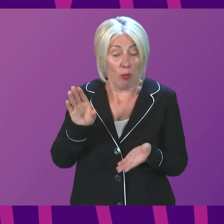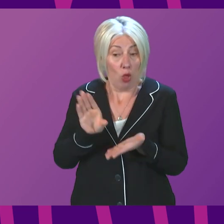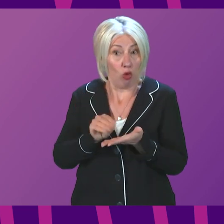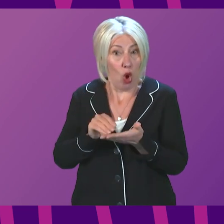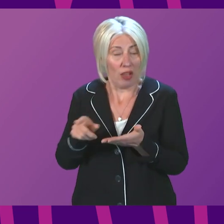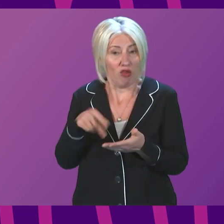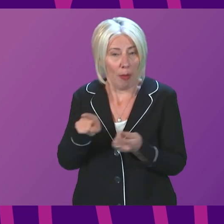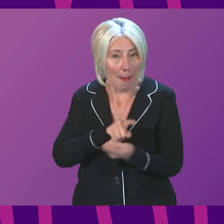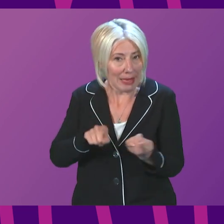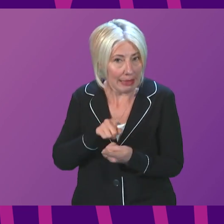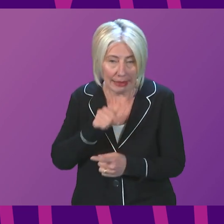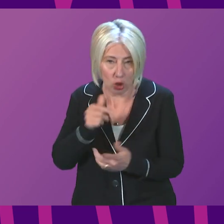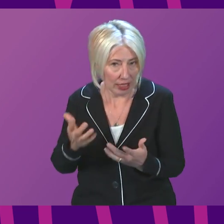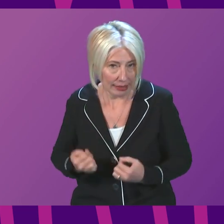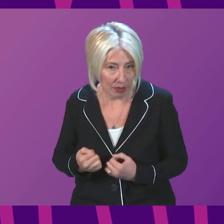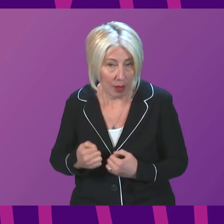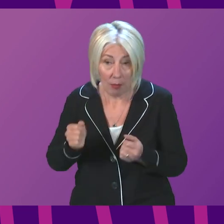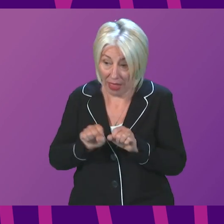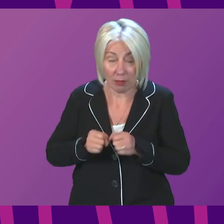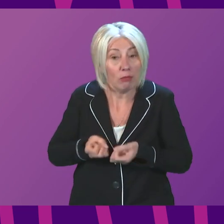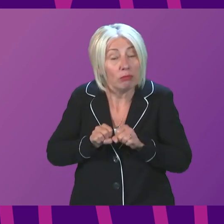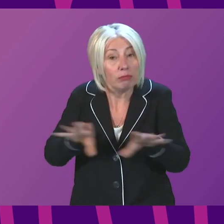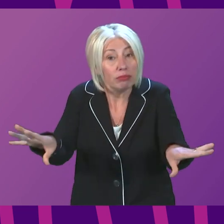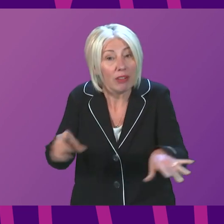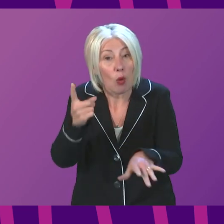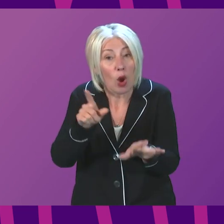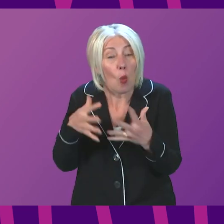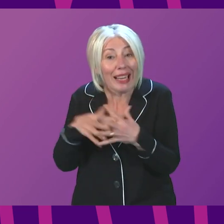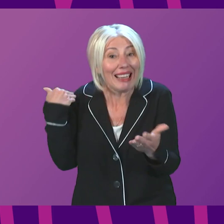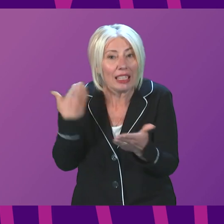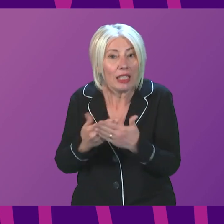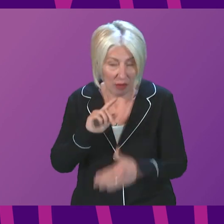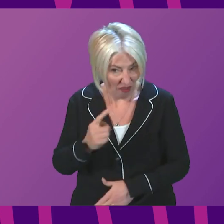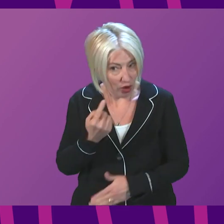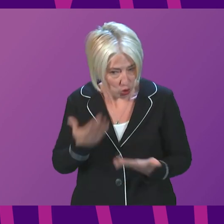The recording has been public for almost a week, but this is the first that we are hearing from the First Minister about it.